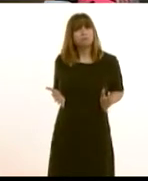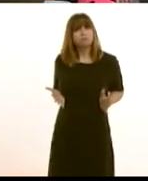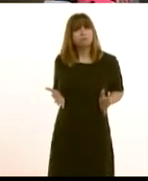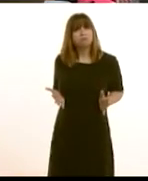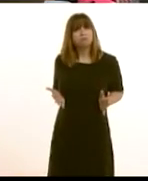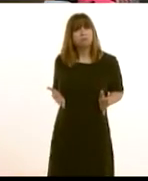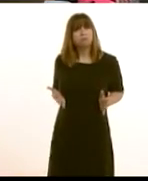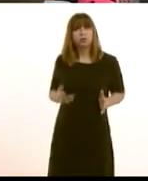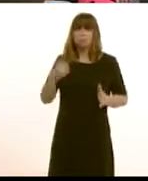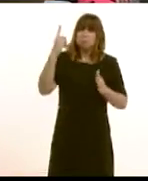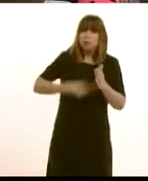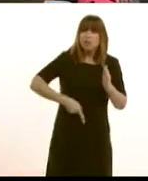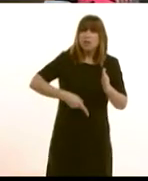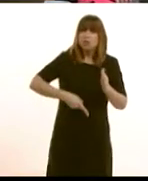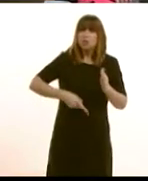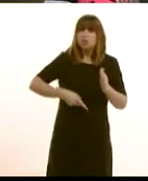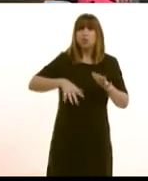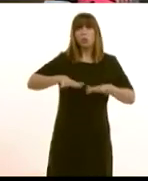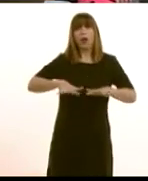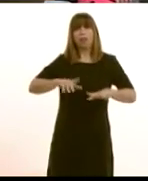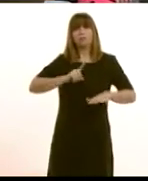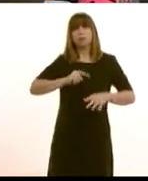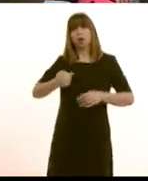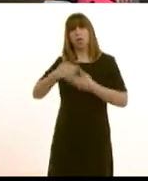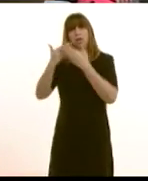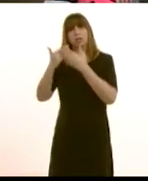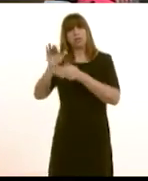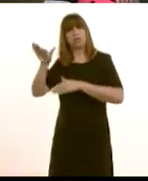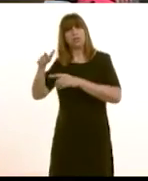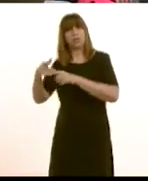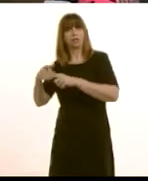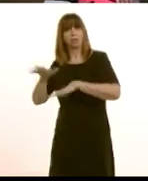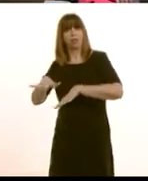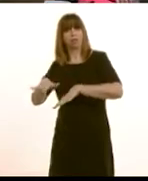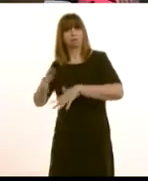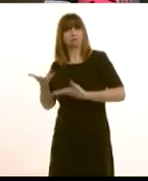be penalised because they study outside Wales or study courses that arenít available in